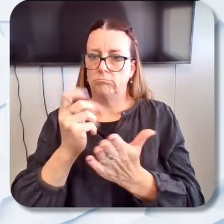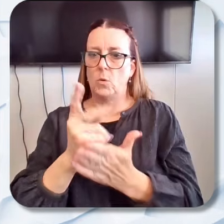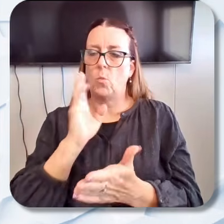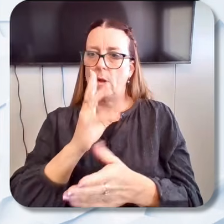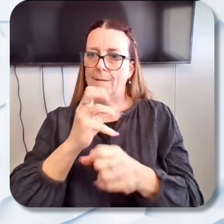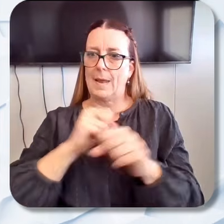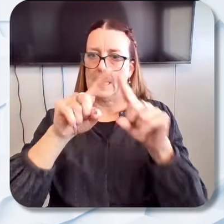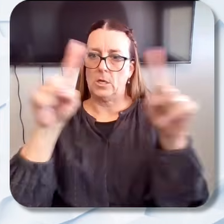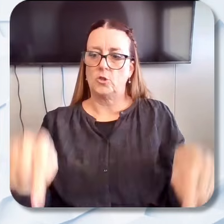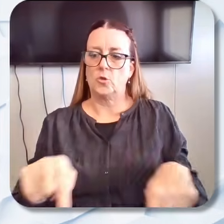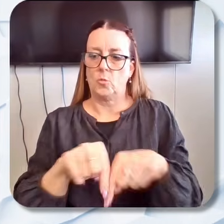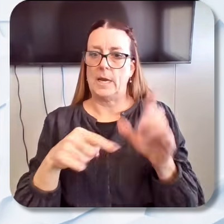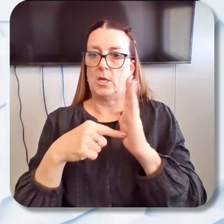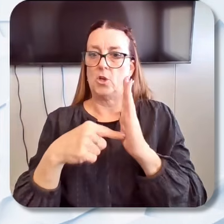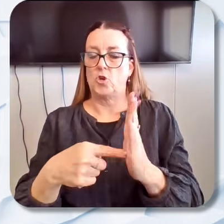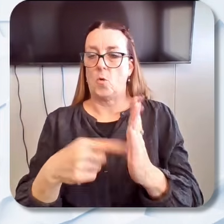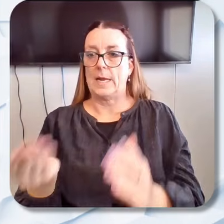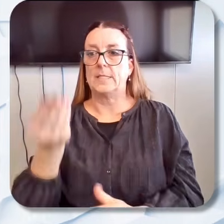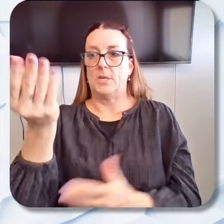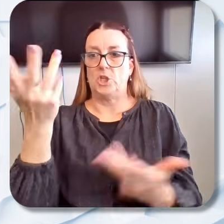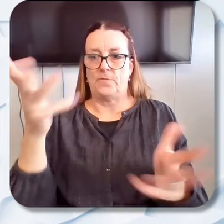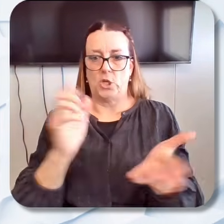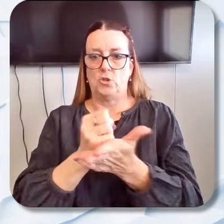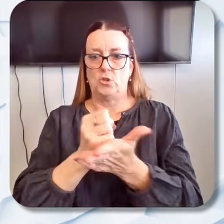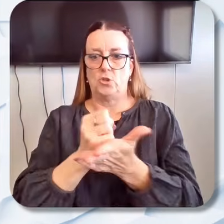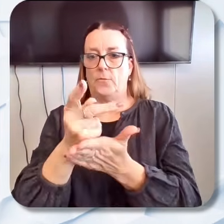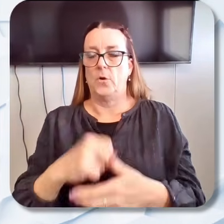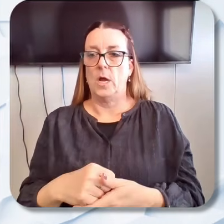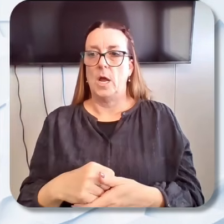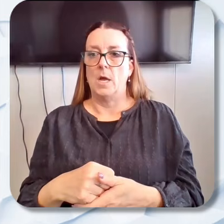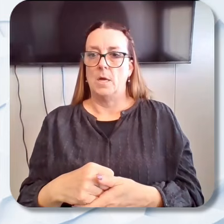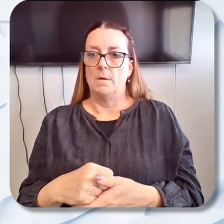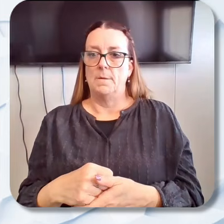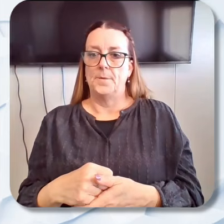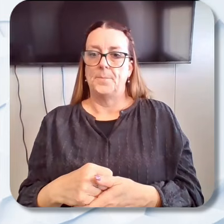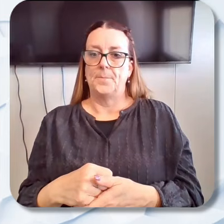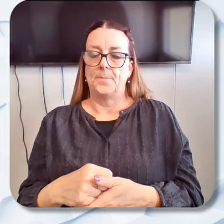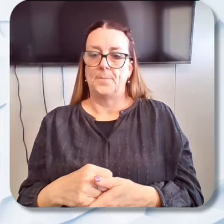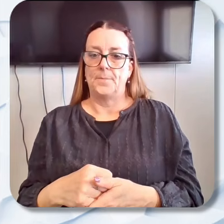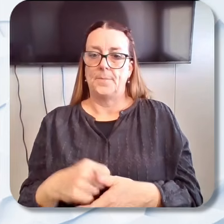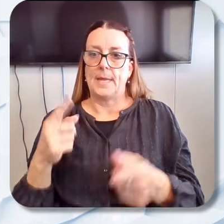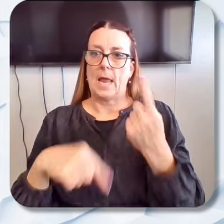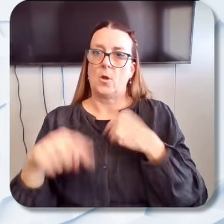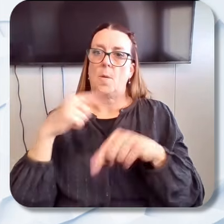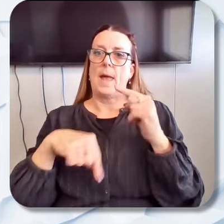screen showing that the submission was approved. Go back through and click the view submission link to check it again.